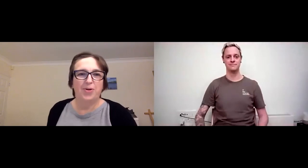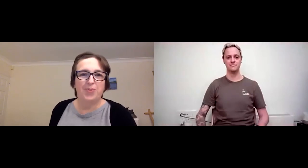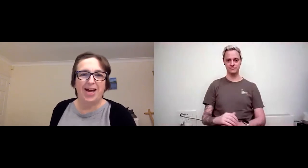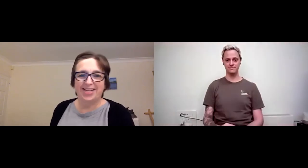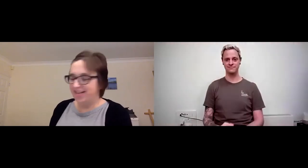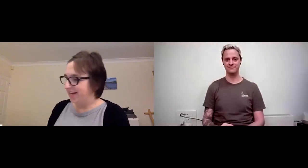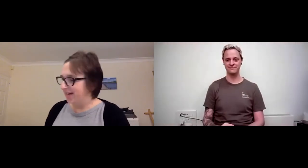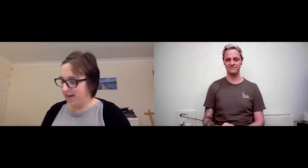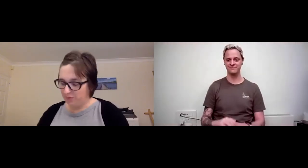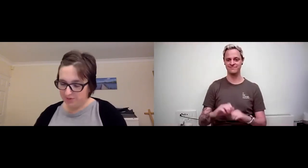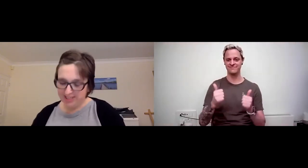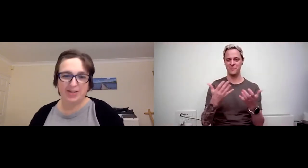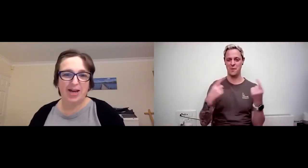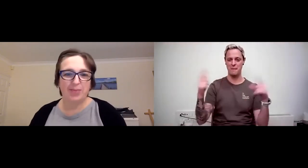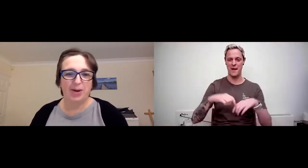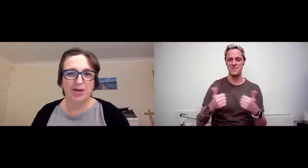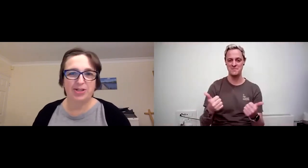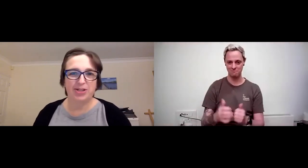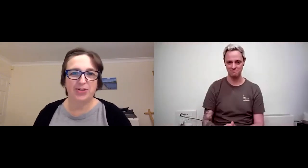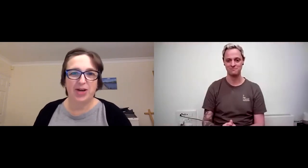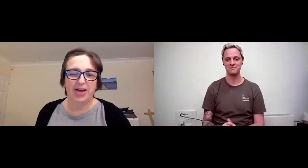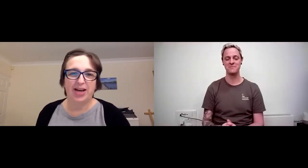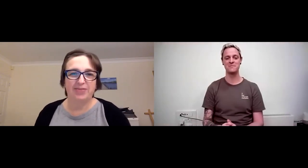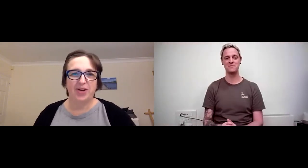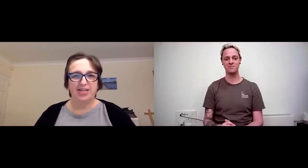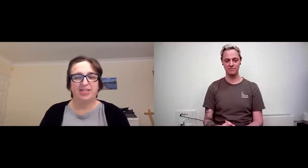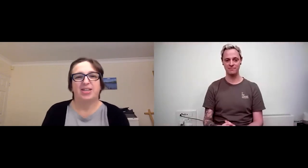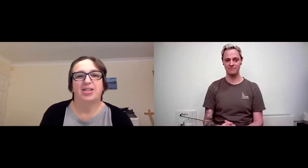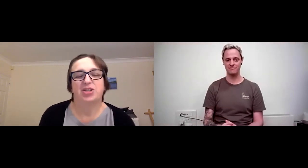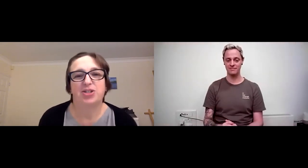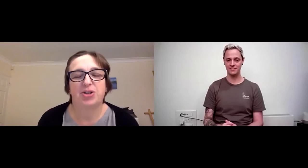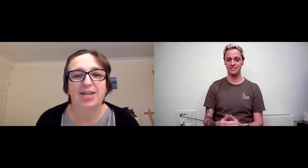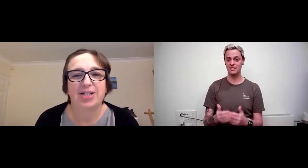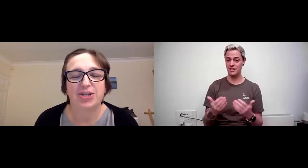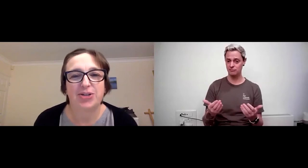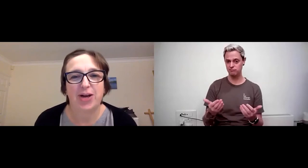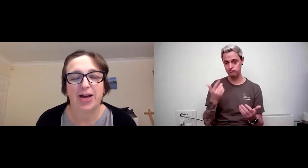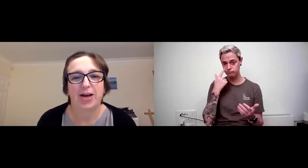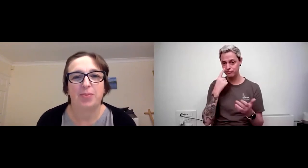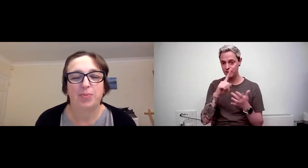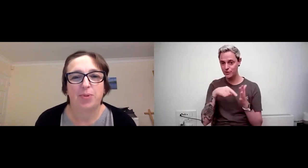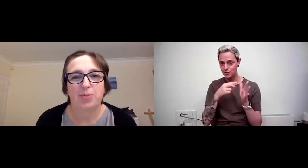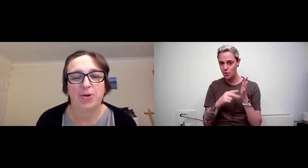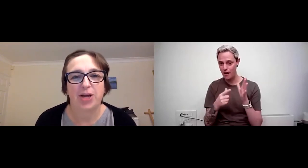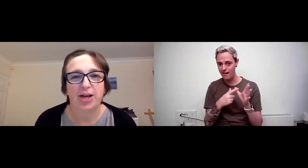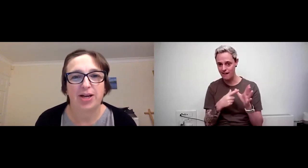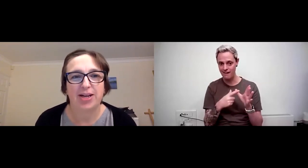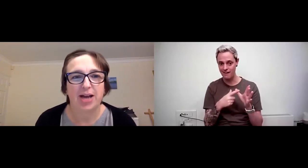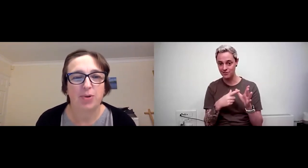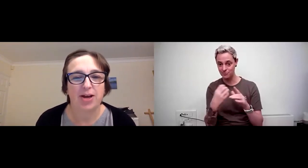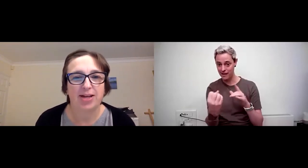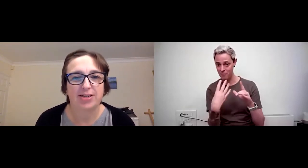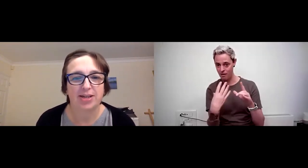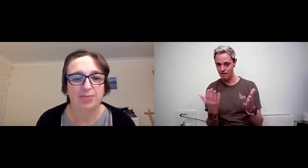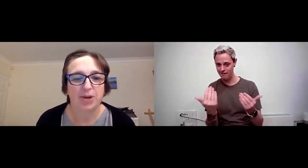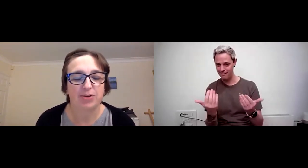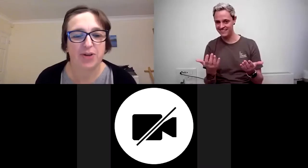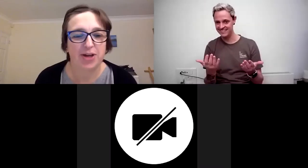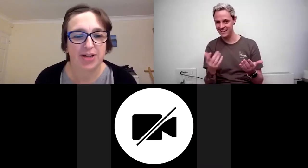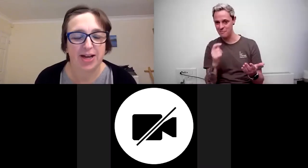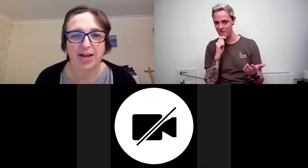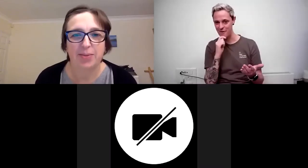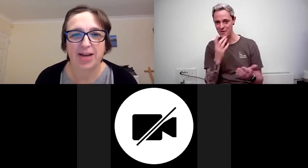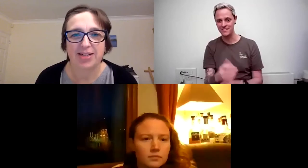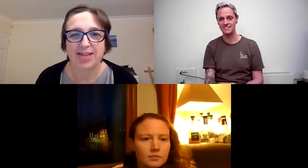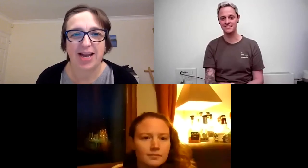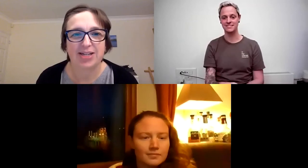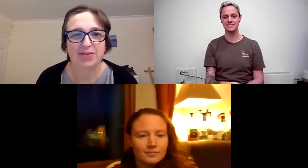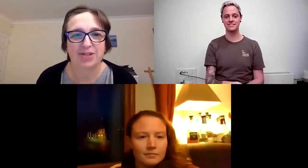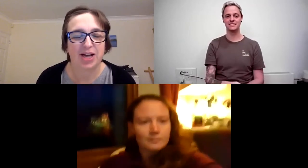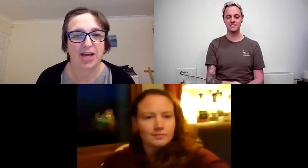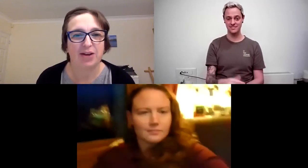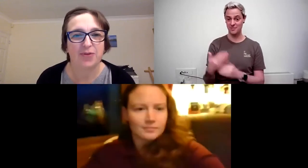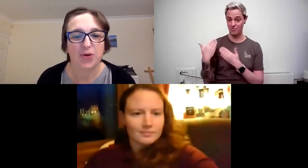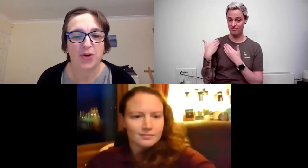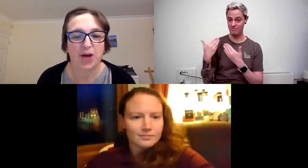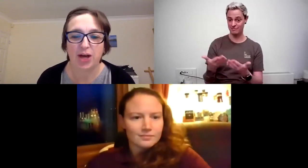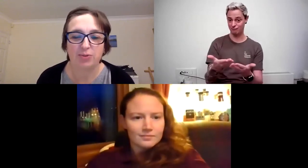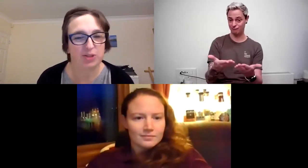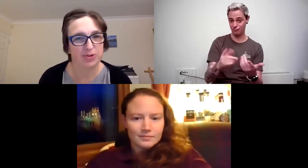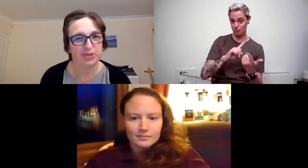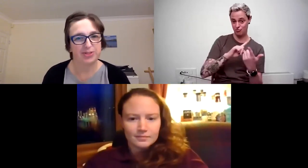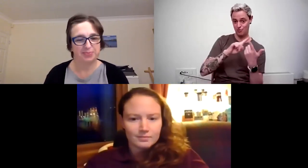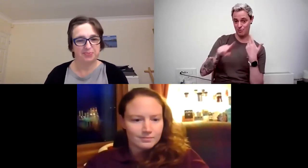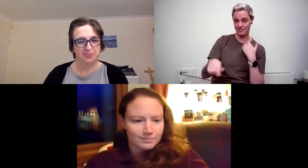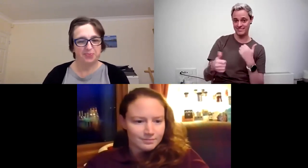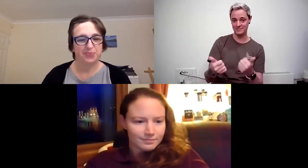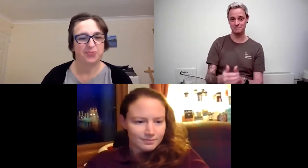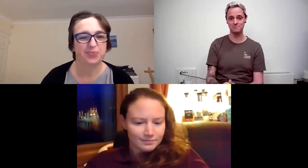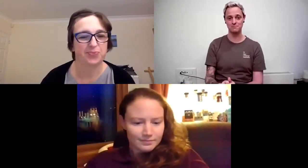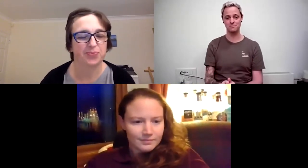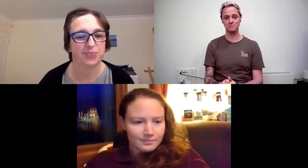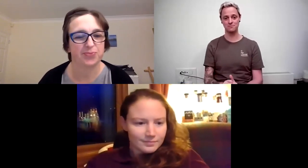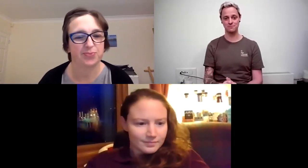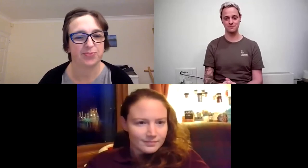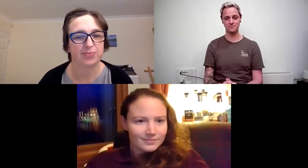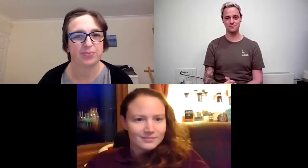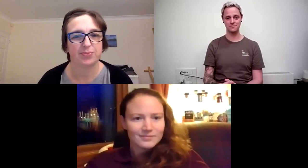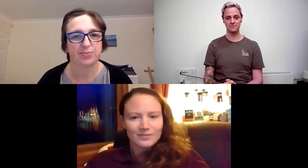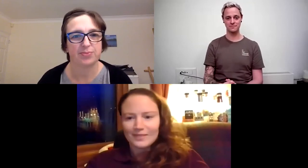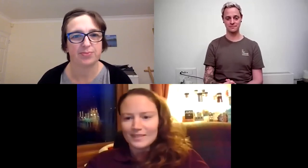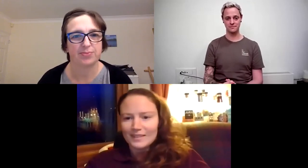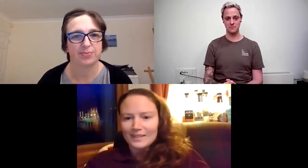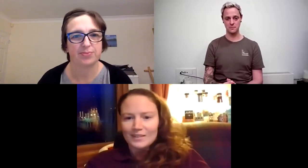Welcome back everybody. I’m going to invite Joanna to put on camera and microphone and hand over to her for her response.